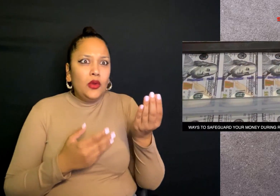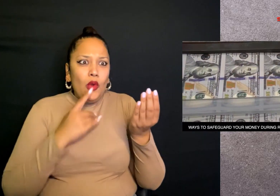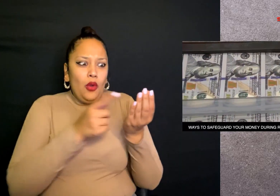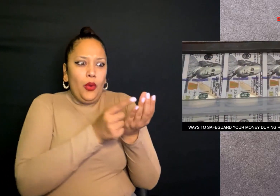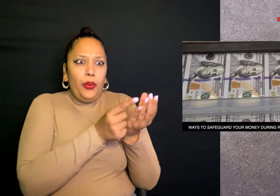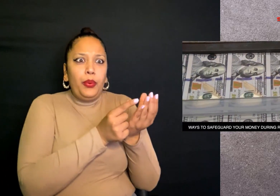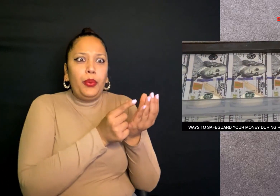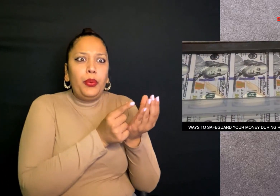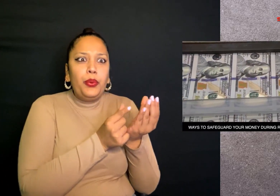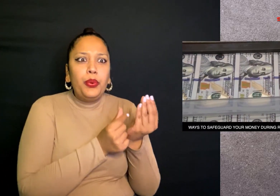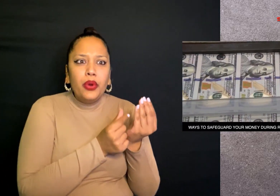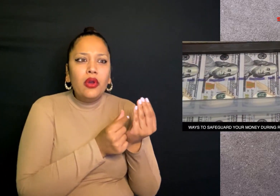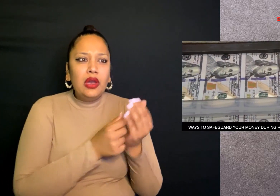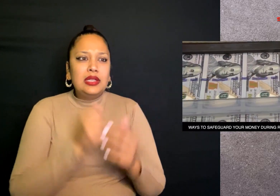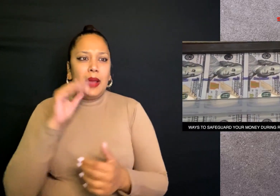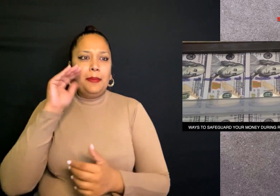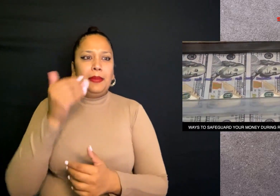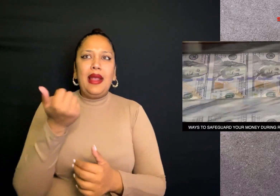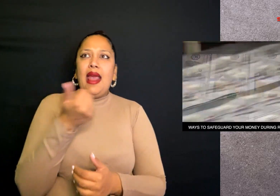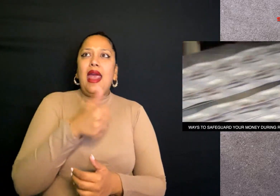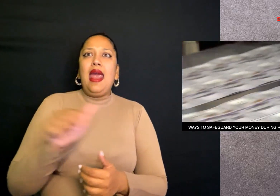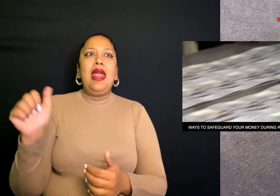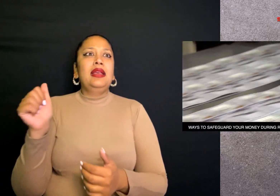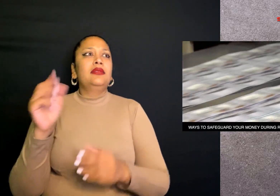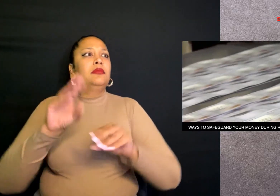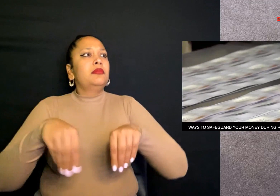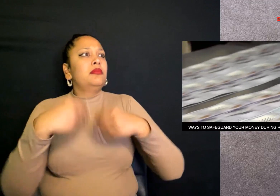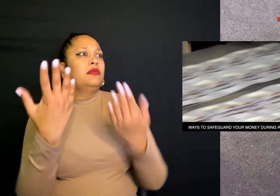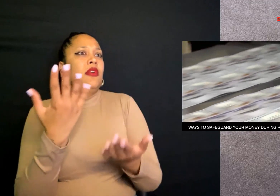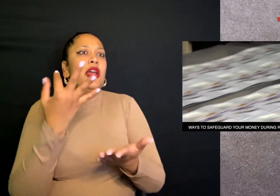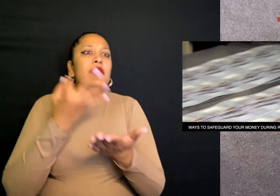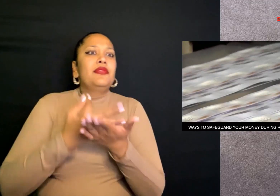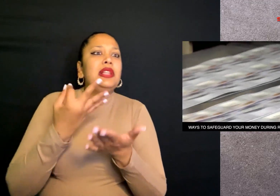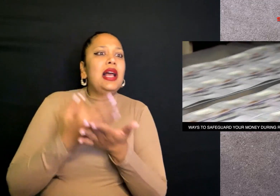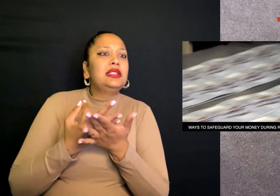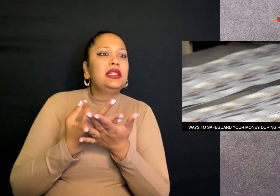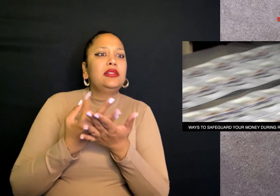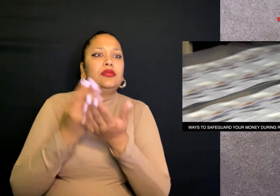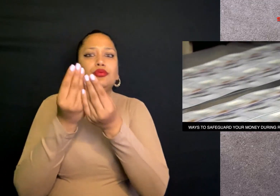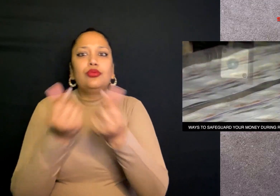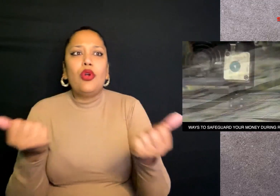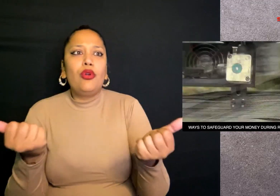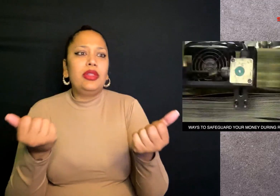feeling the strain on their wallets and there doesn't appear to be any financial relief